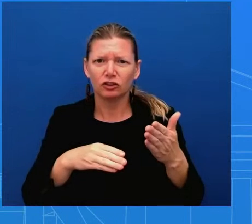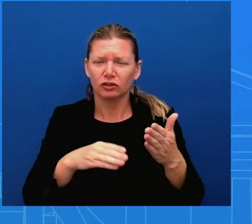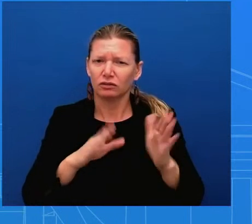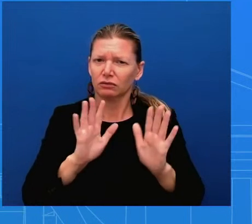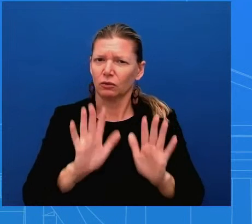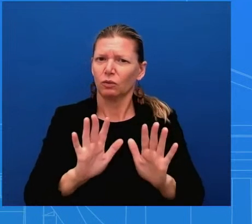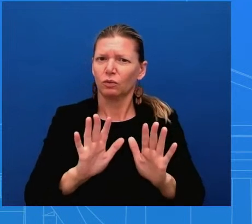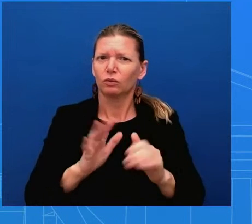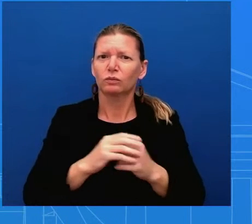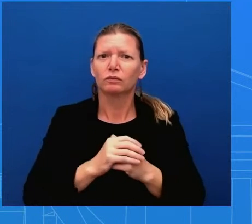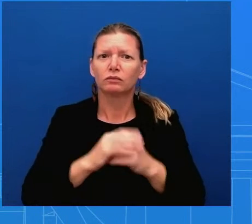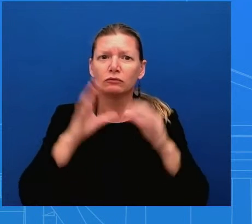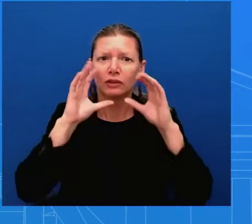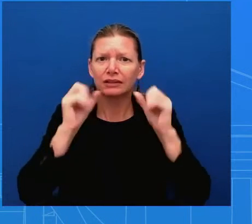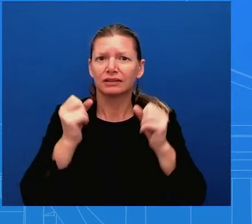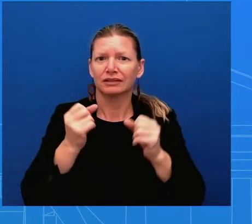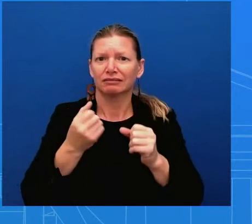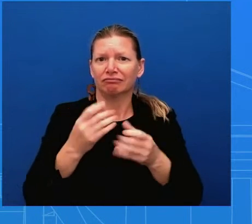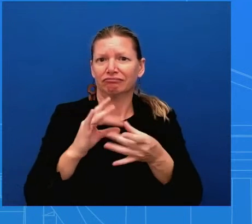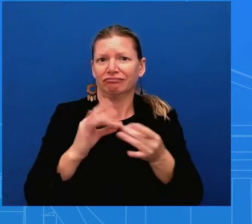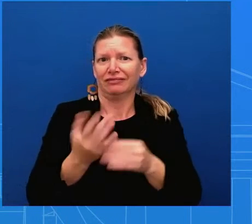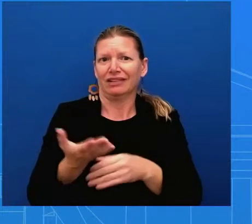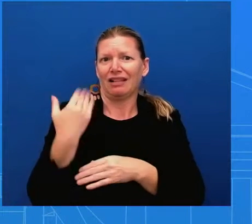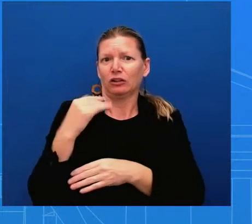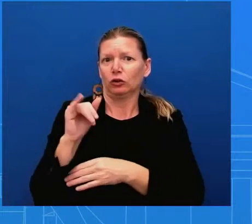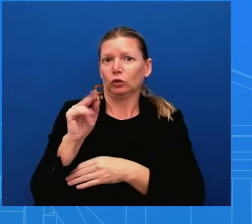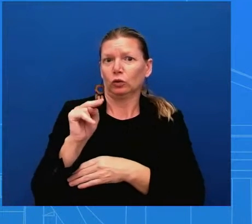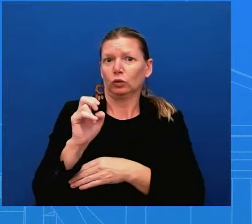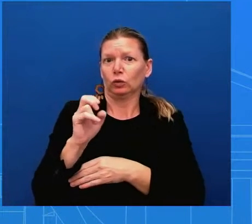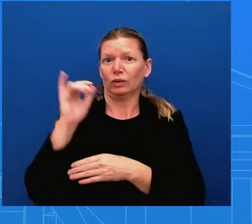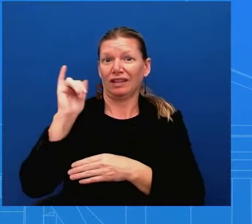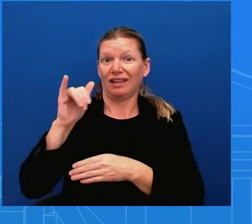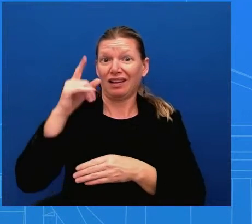and believes that one of the greatest strengths of America is indeed our diversity.